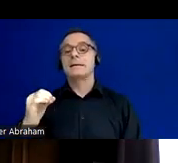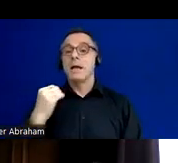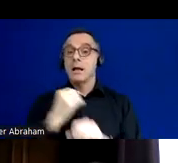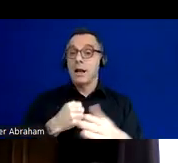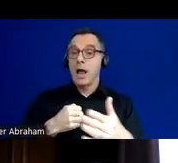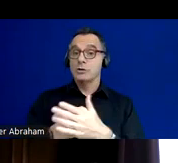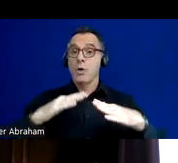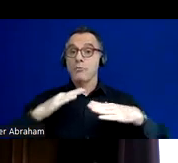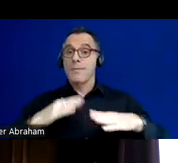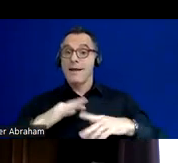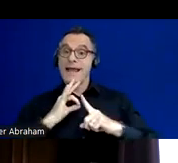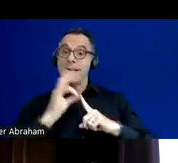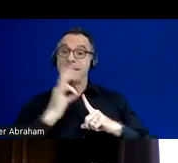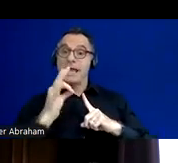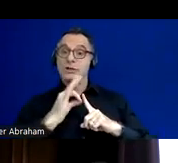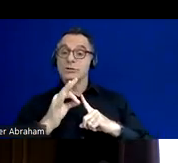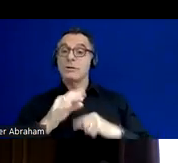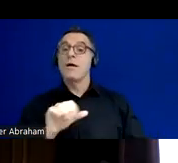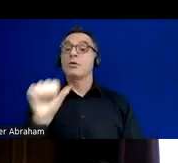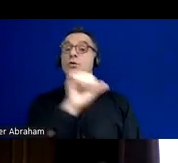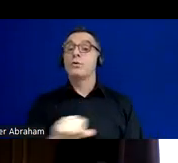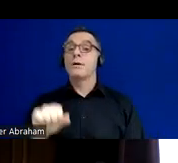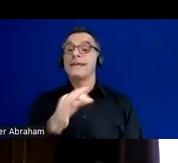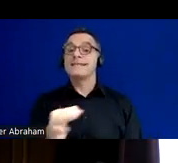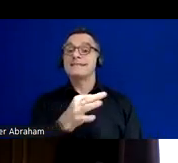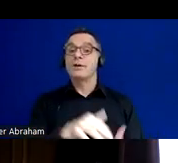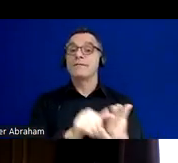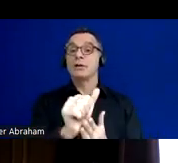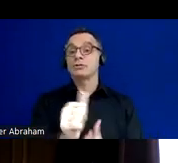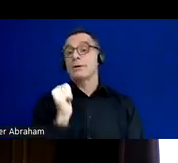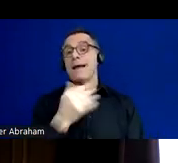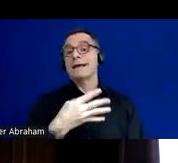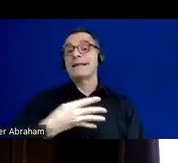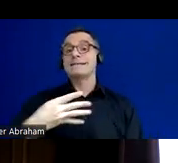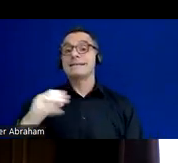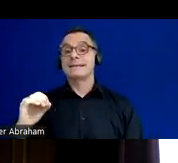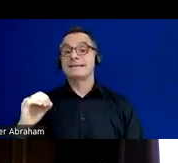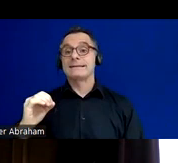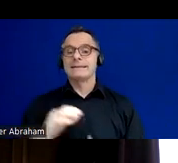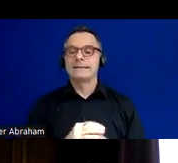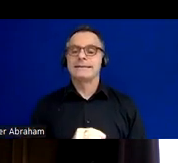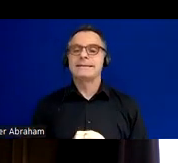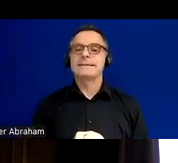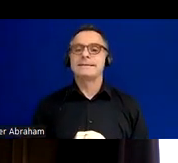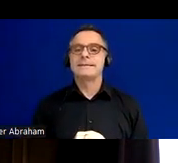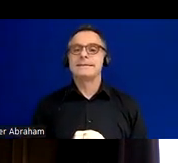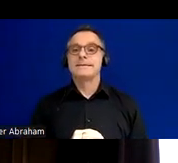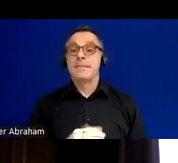application to be the European city of culture 1990 and as exciting as that was,